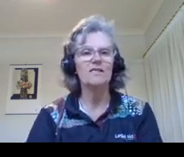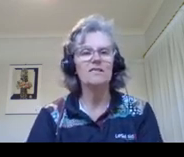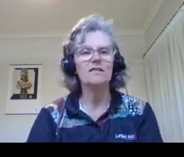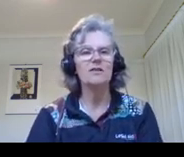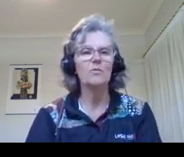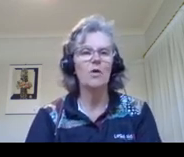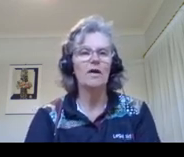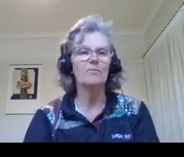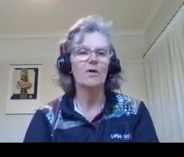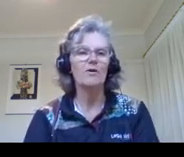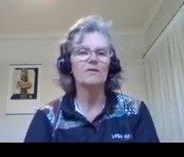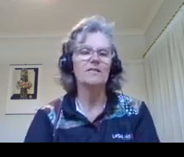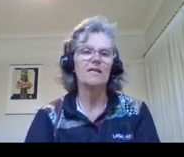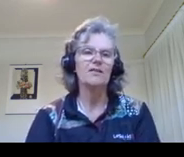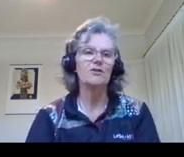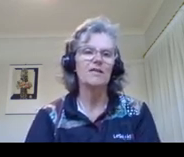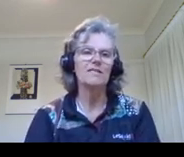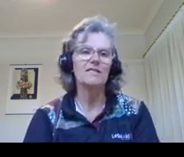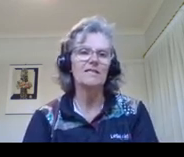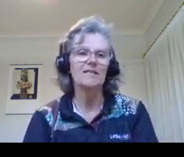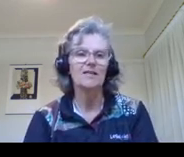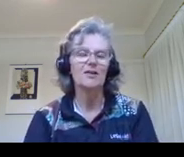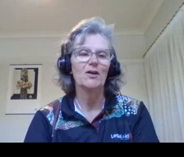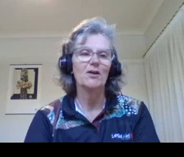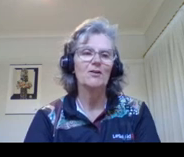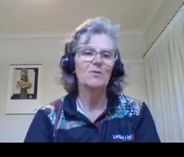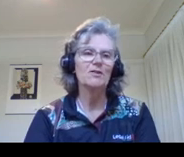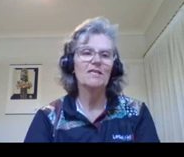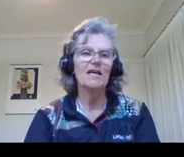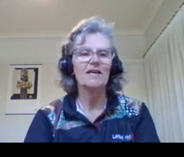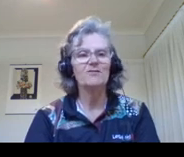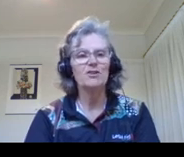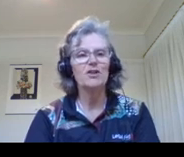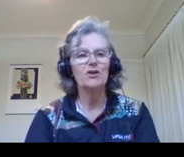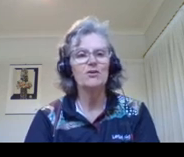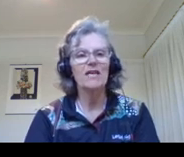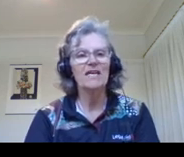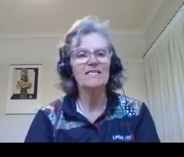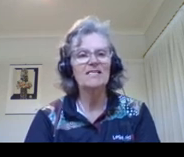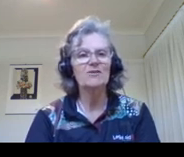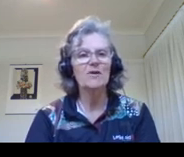just a little white box and you're trusting the person they'll have to show you their screen